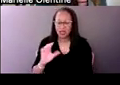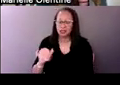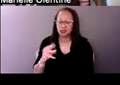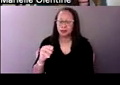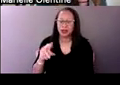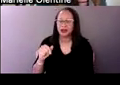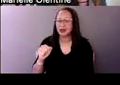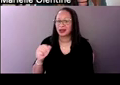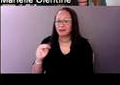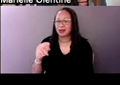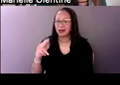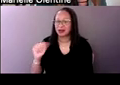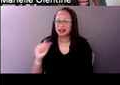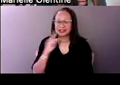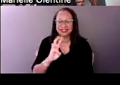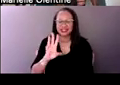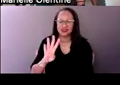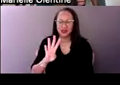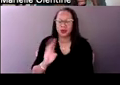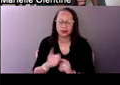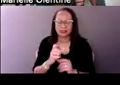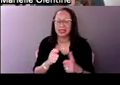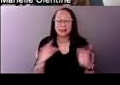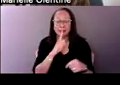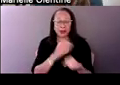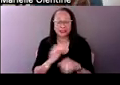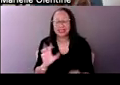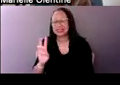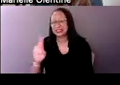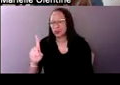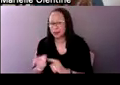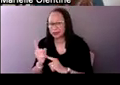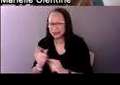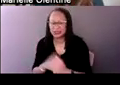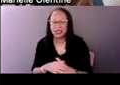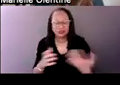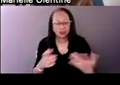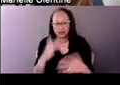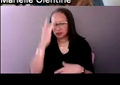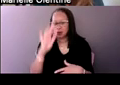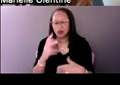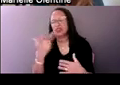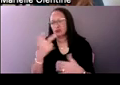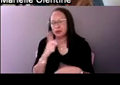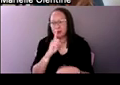an on-the-nose subject matter-wise, but way different style, cinematic style.